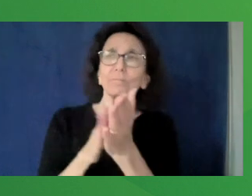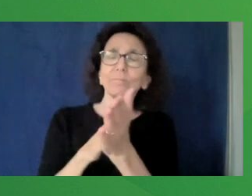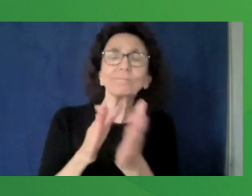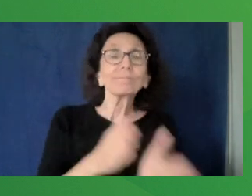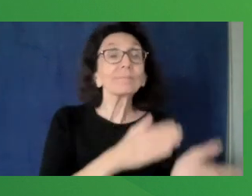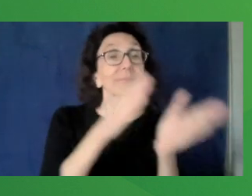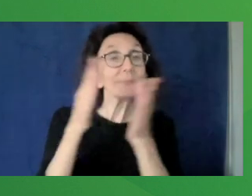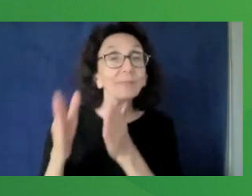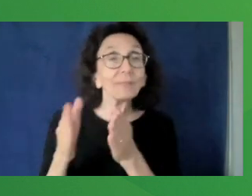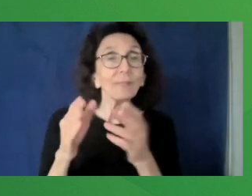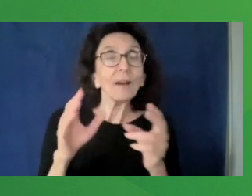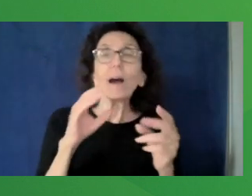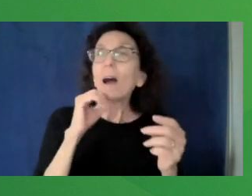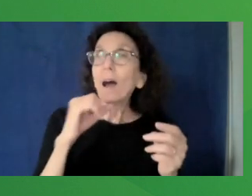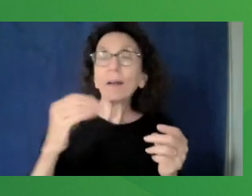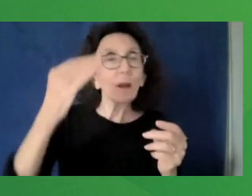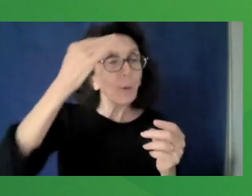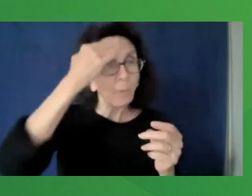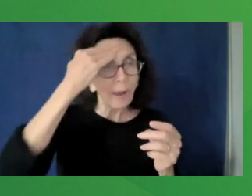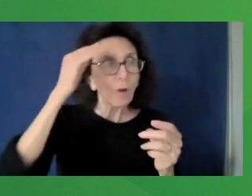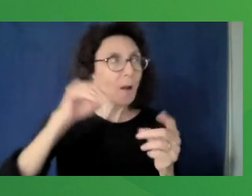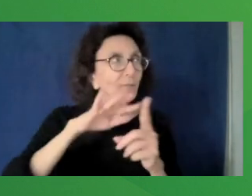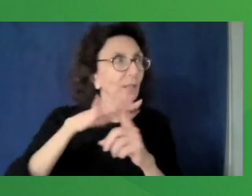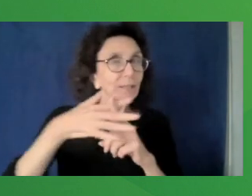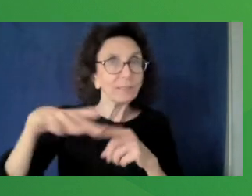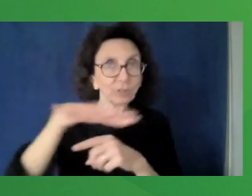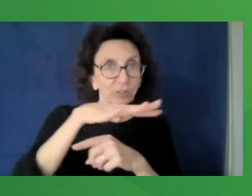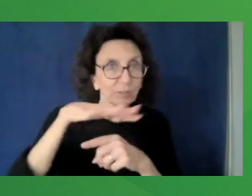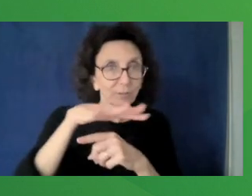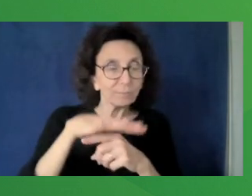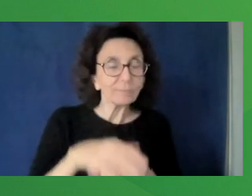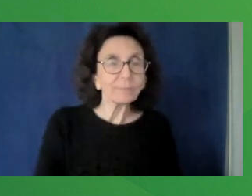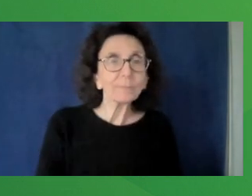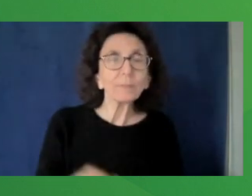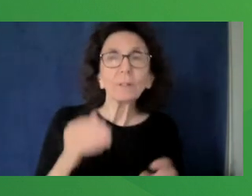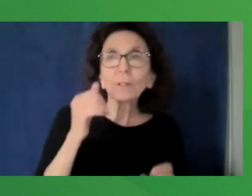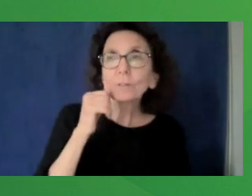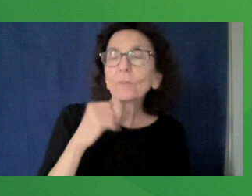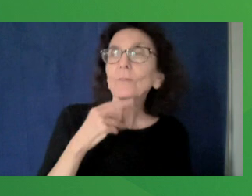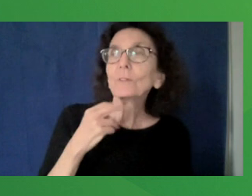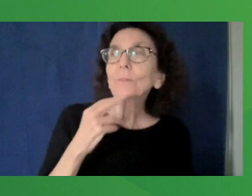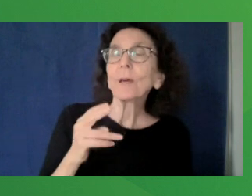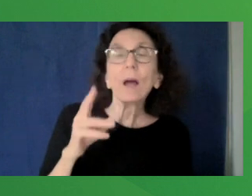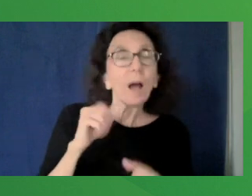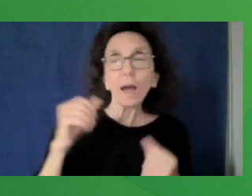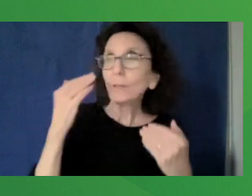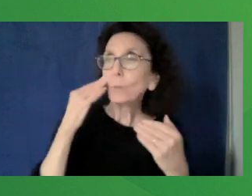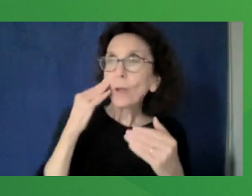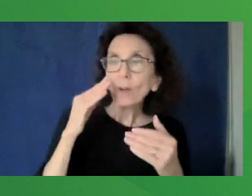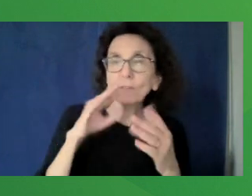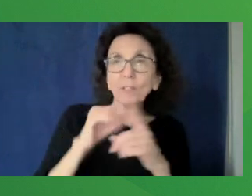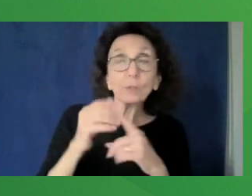is unaware of the conditions. SPEAKER: Unaware of the conditions. While you are unaware of the conditions,